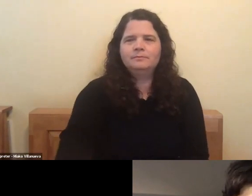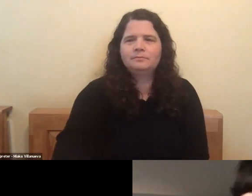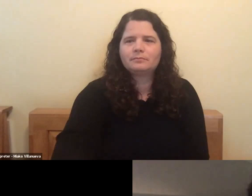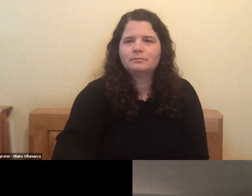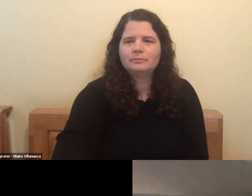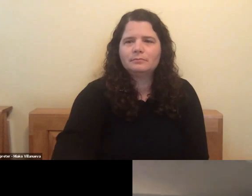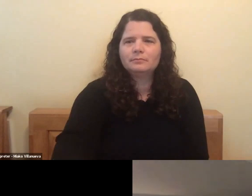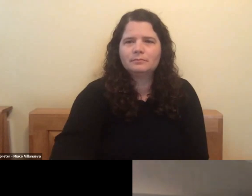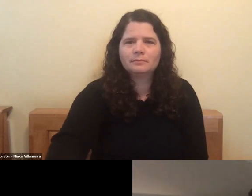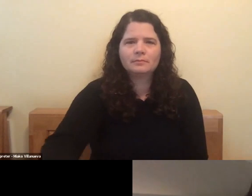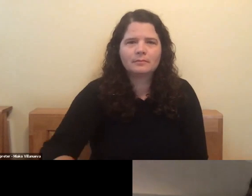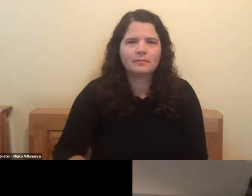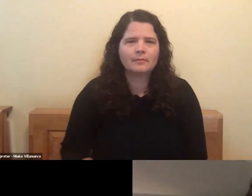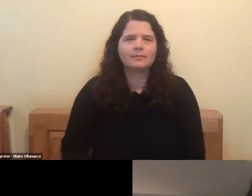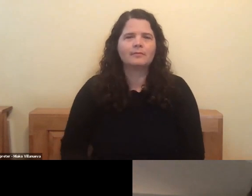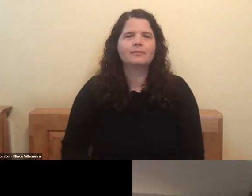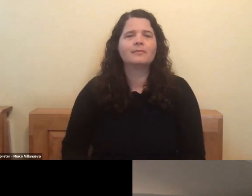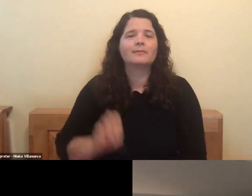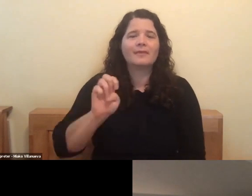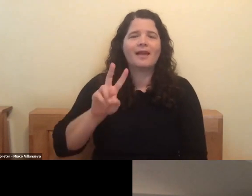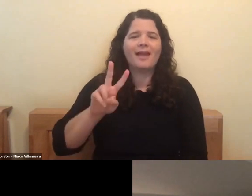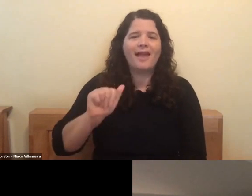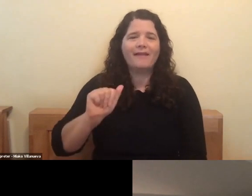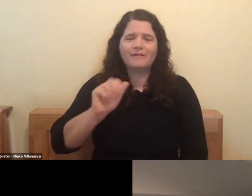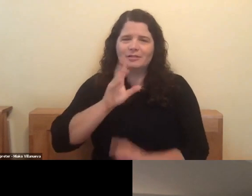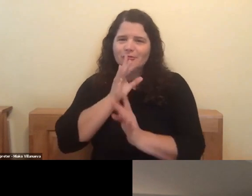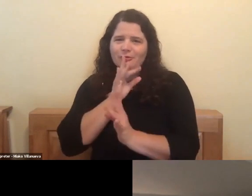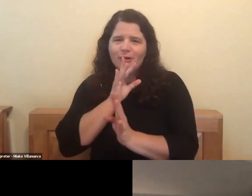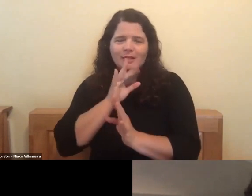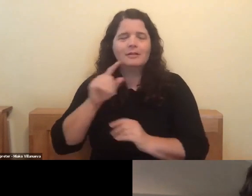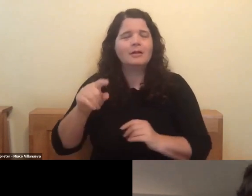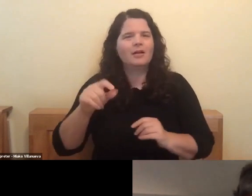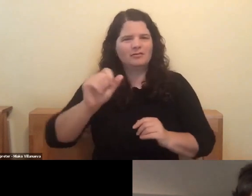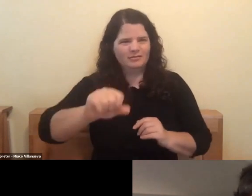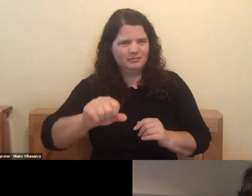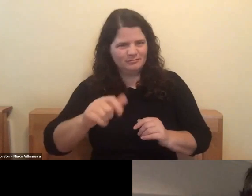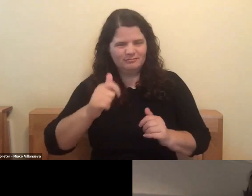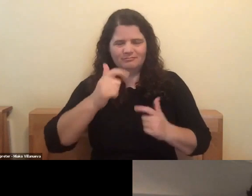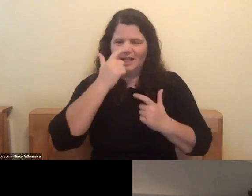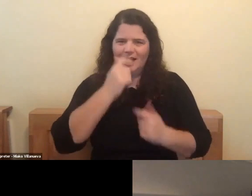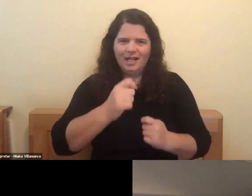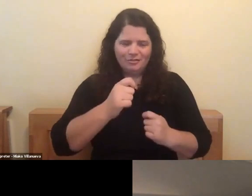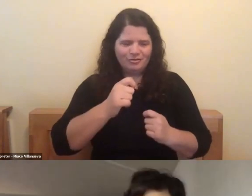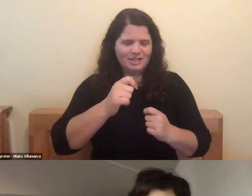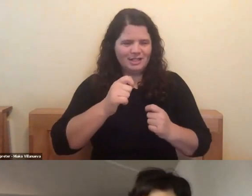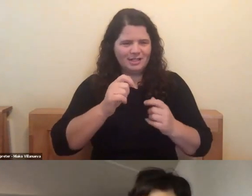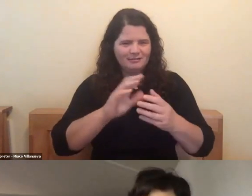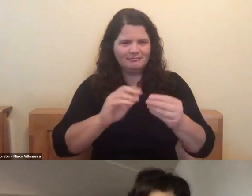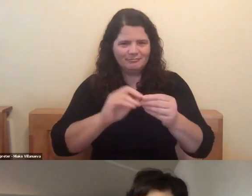Very interesting message a very logical contribution. I had similar questions